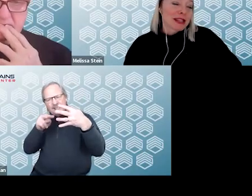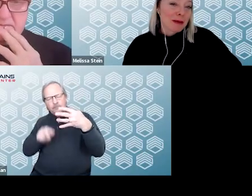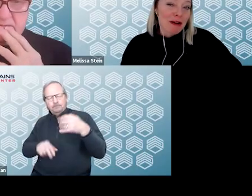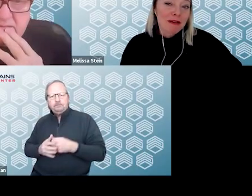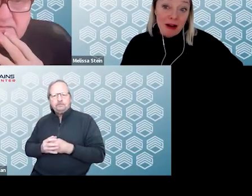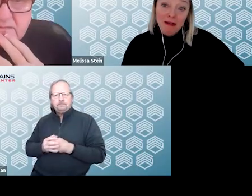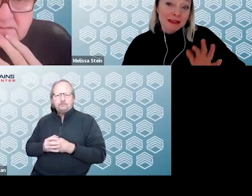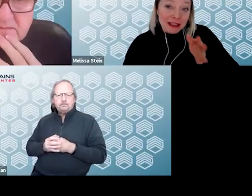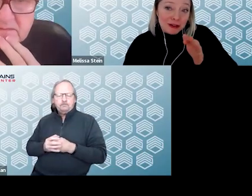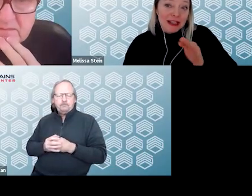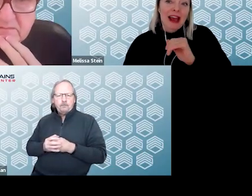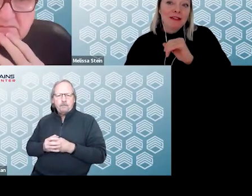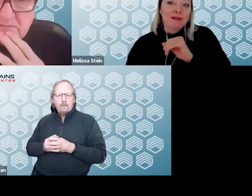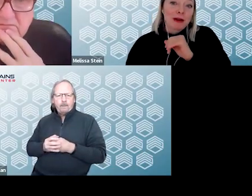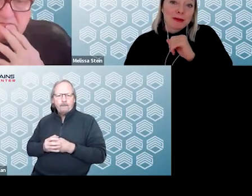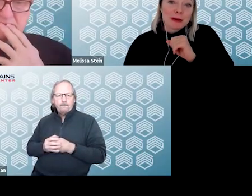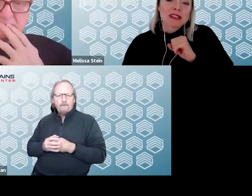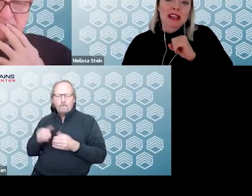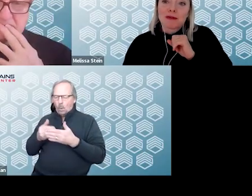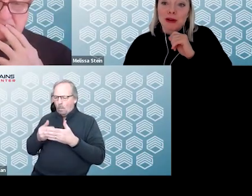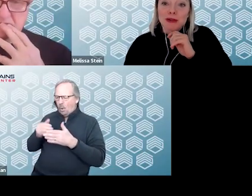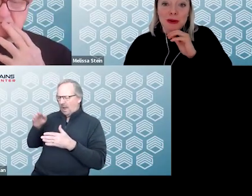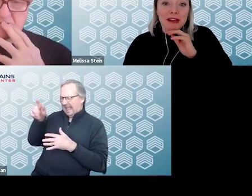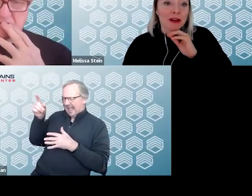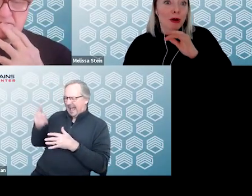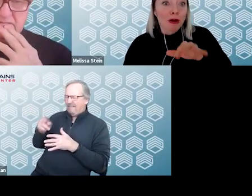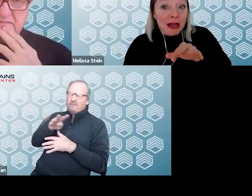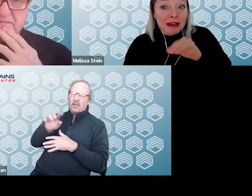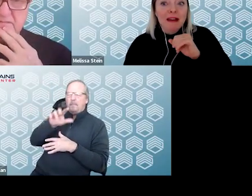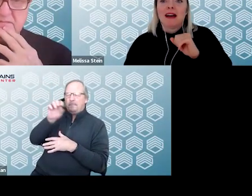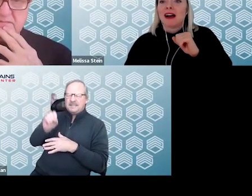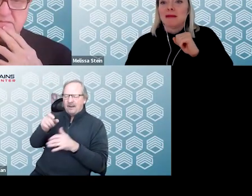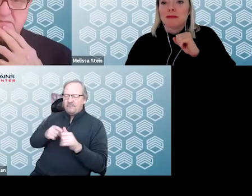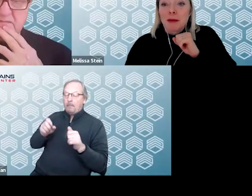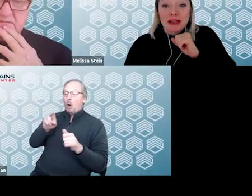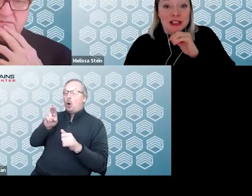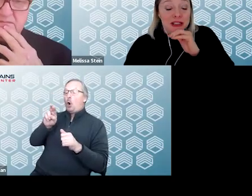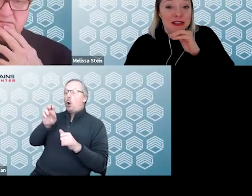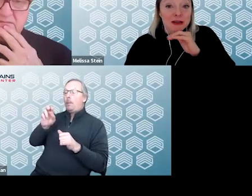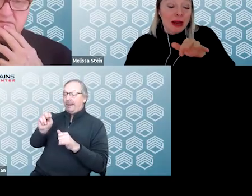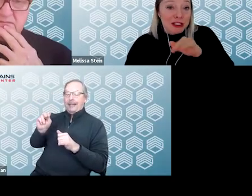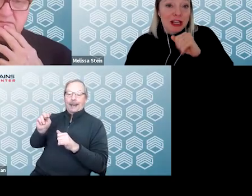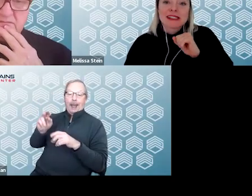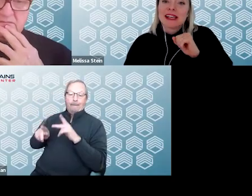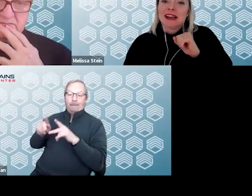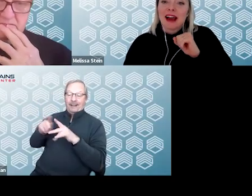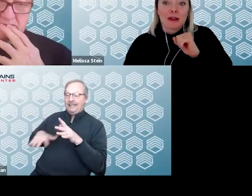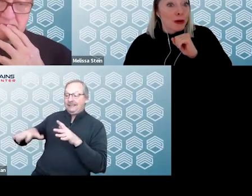It looks like about nearly half, 43% of you, joining from urban populations/locations,